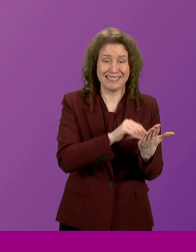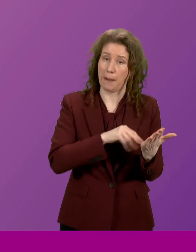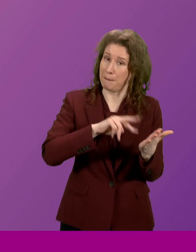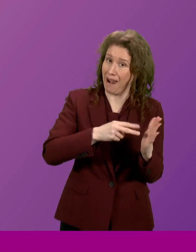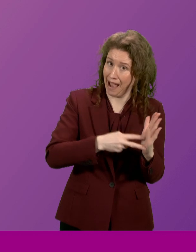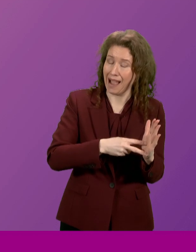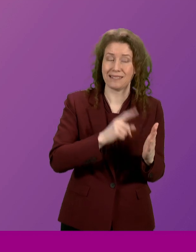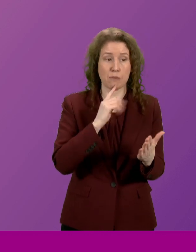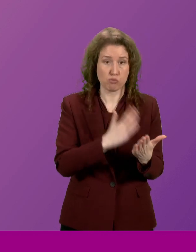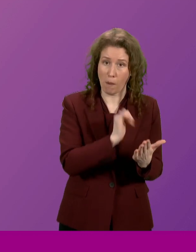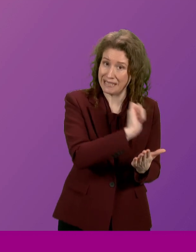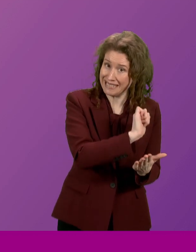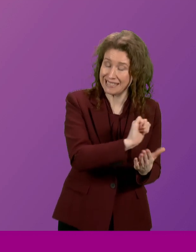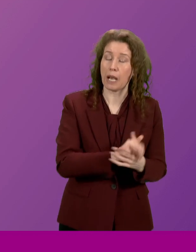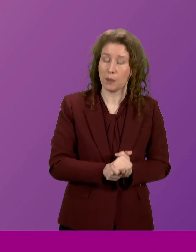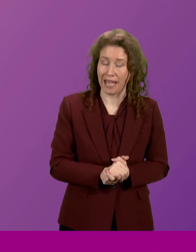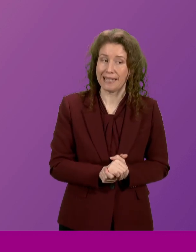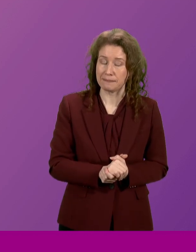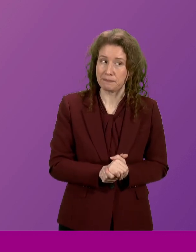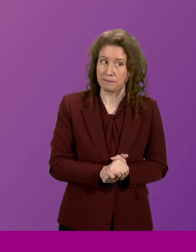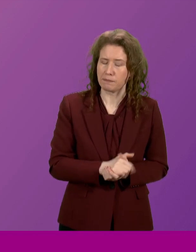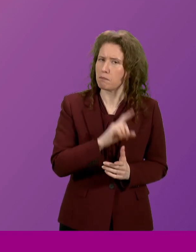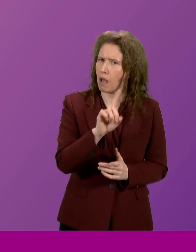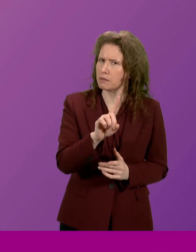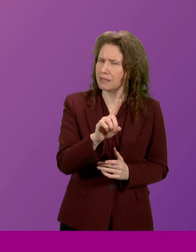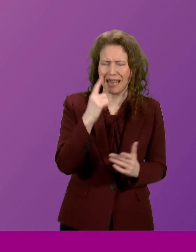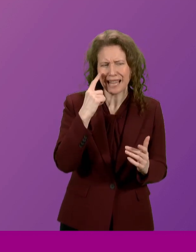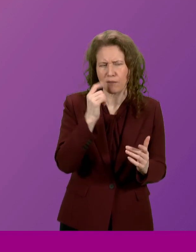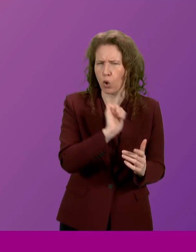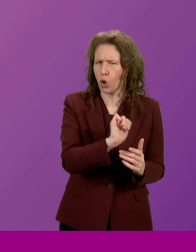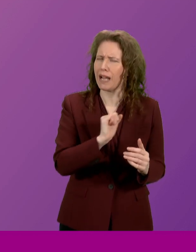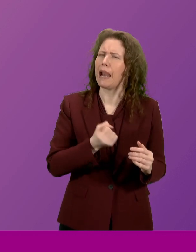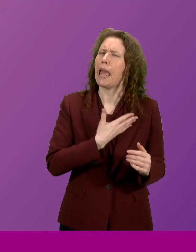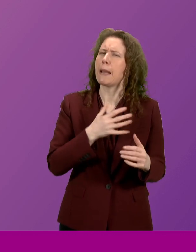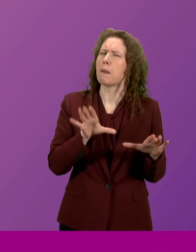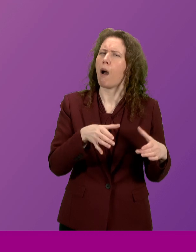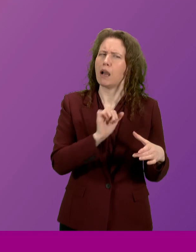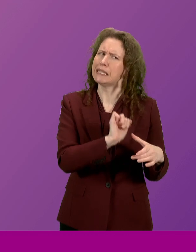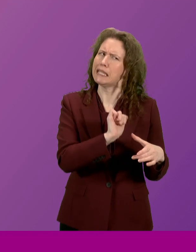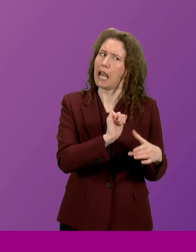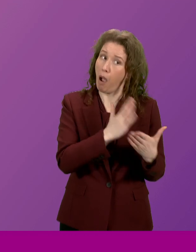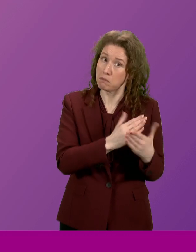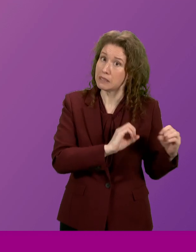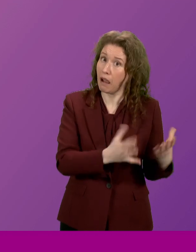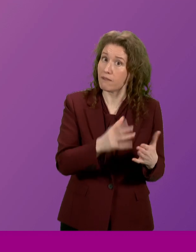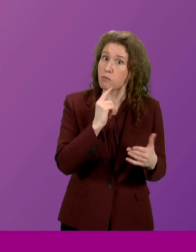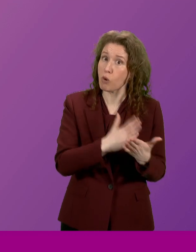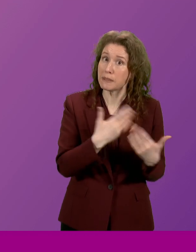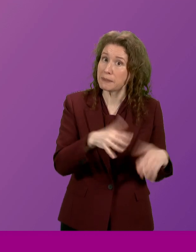the promises that he is going to make. However, let us look at the Labour Party’s record on the delivery of its promises. Mr Sarwar stood